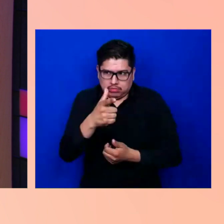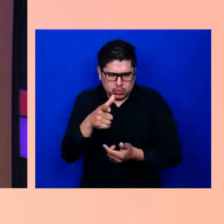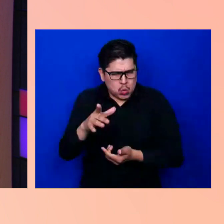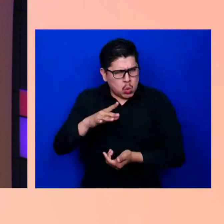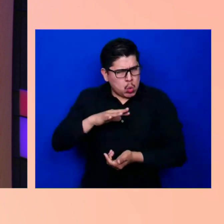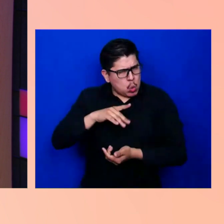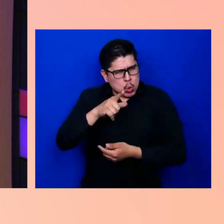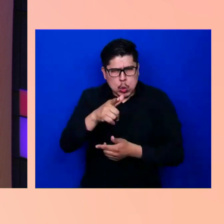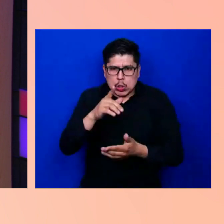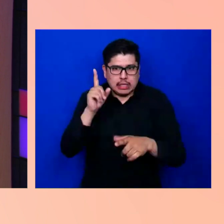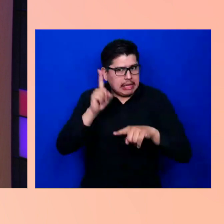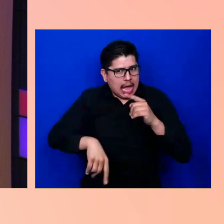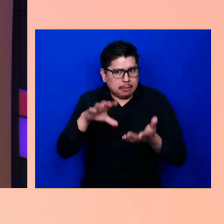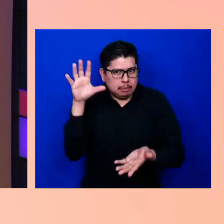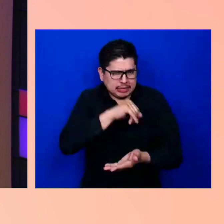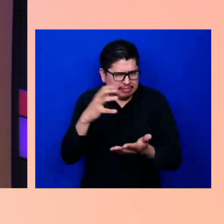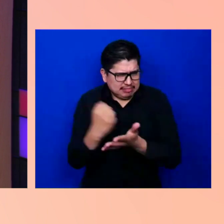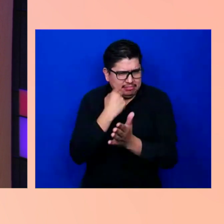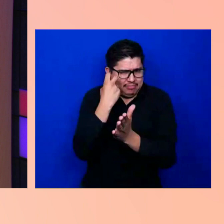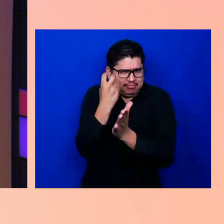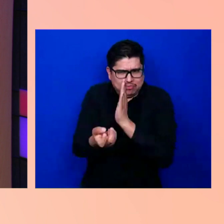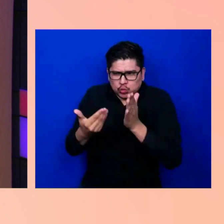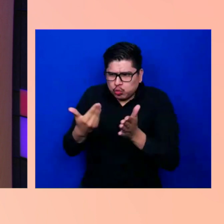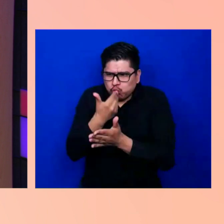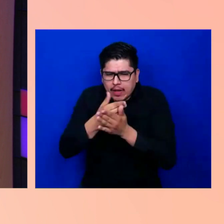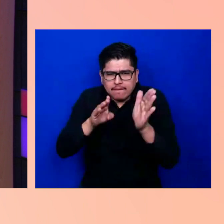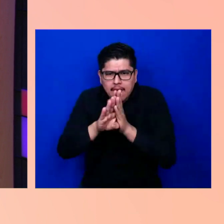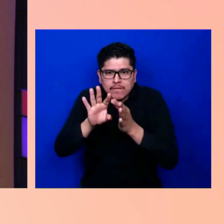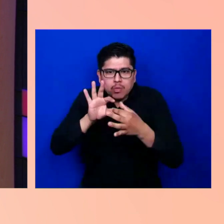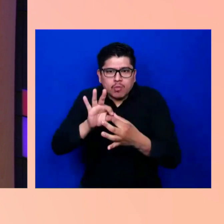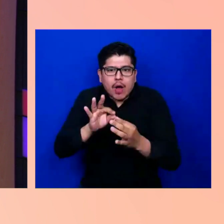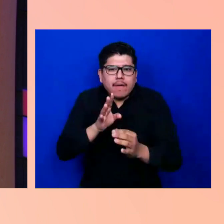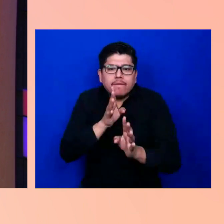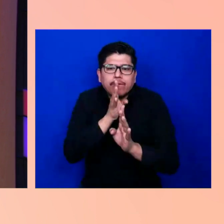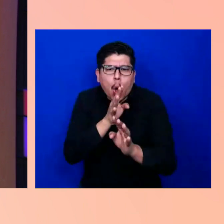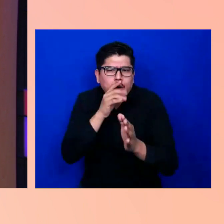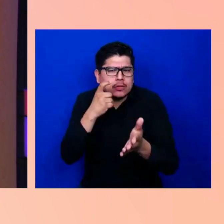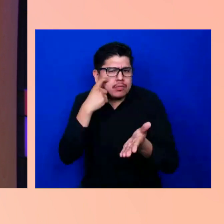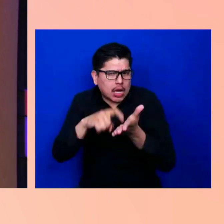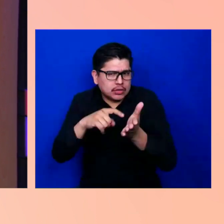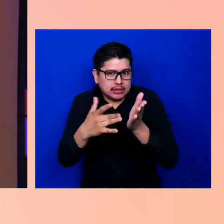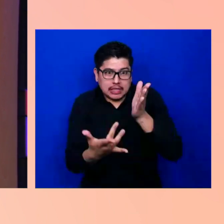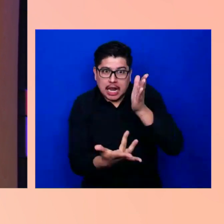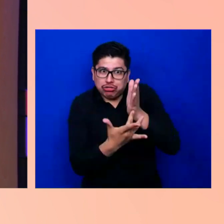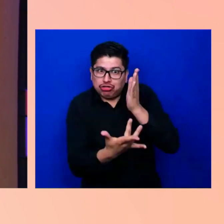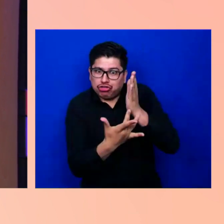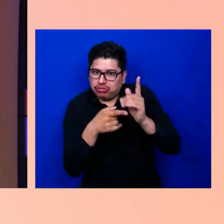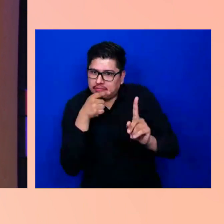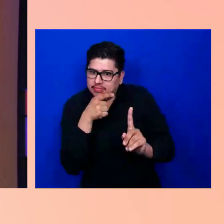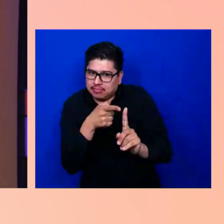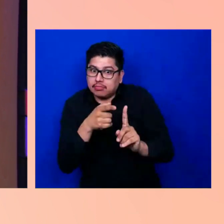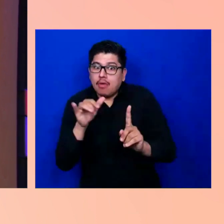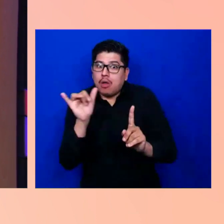in voice recognition technology. Also, President, Vice-Chair of Microsoft,